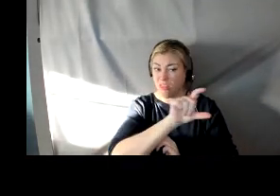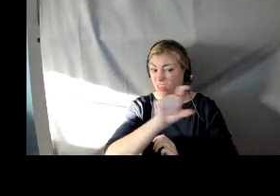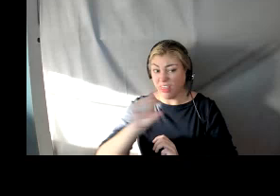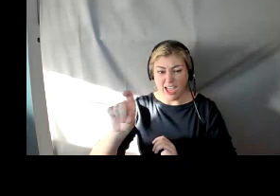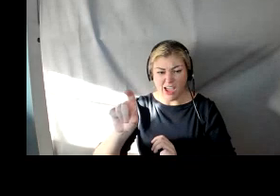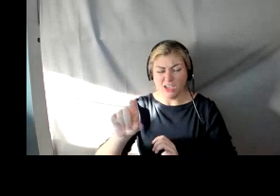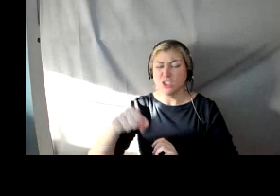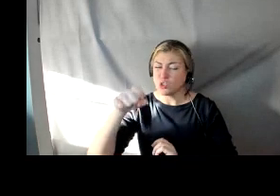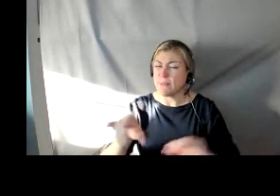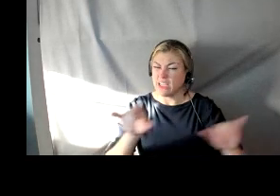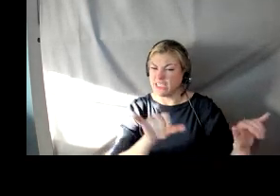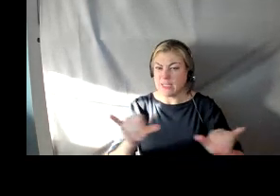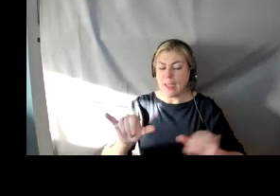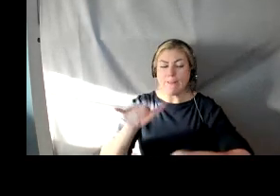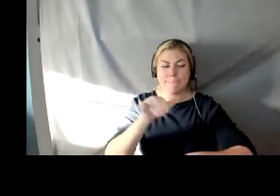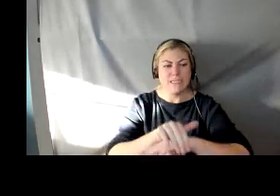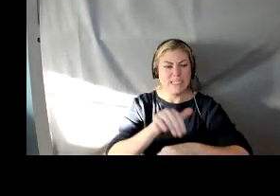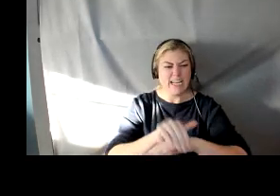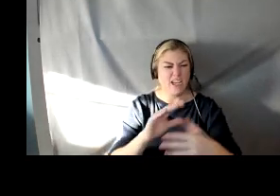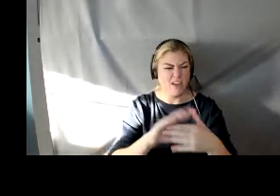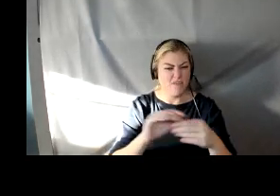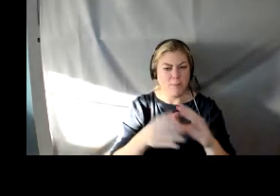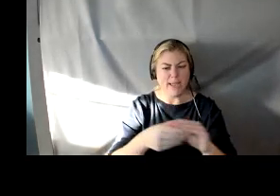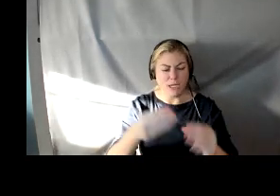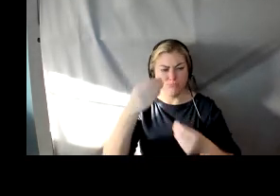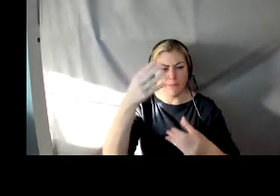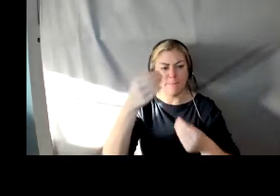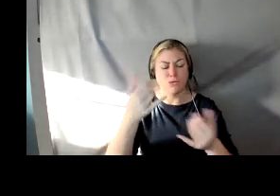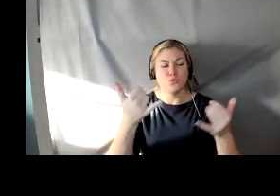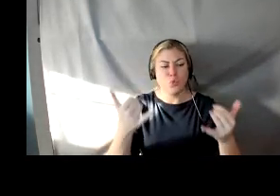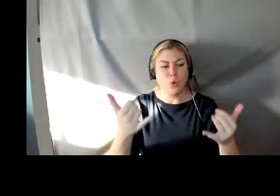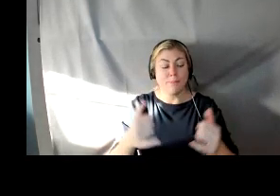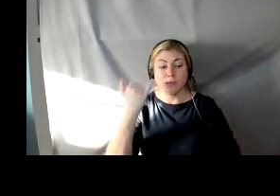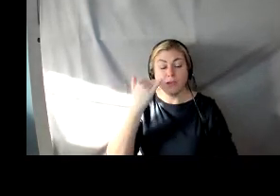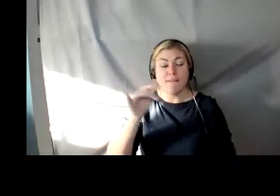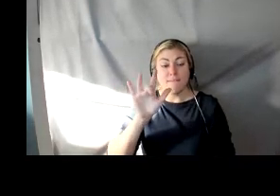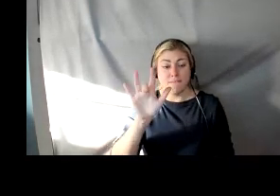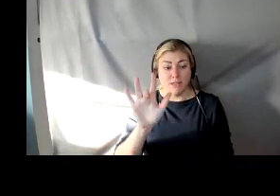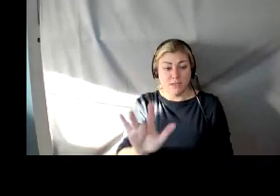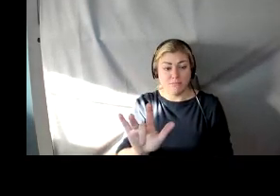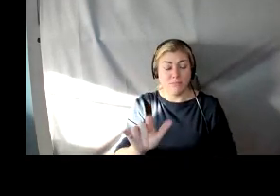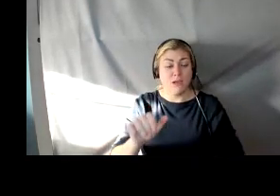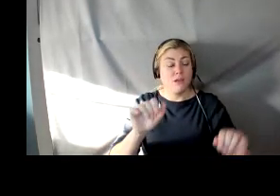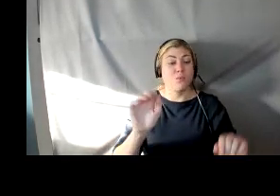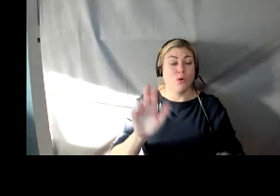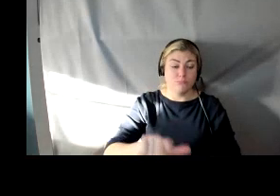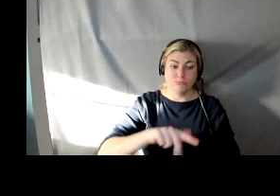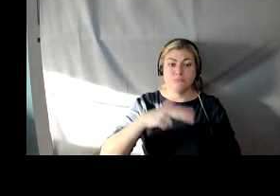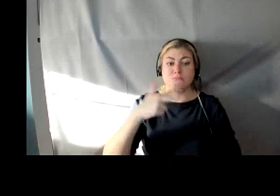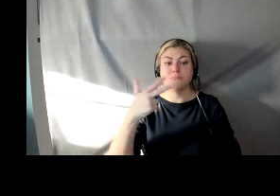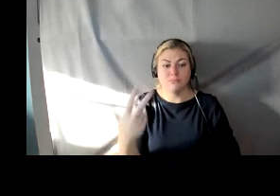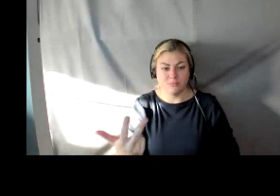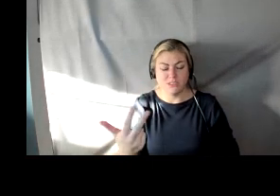And if you click on that link to the newsletter, it will take you to this page where you can comment now.